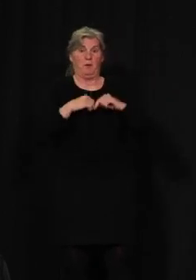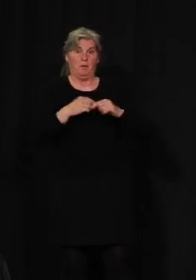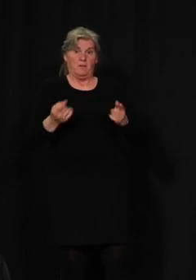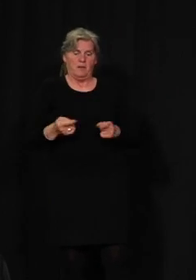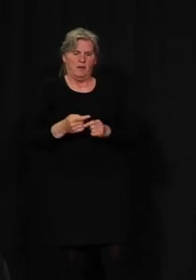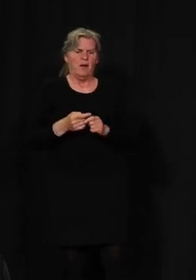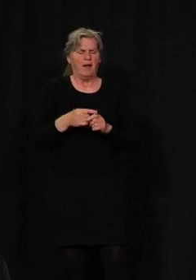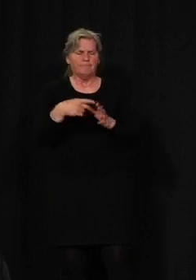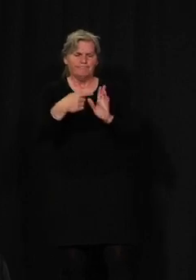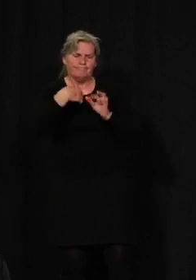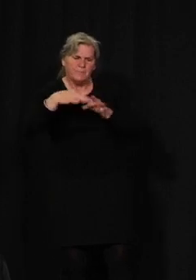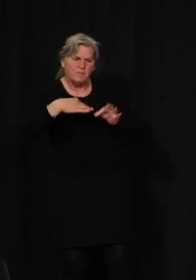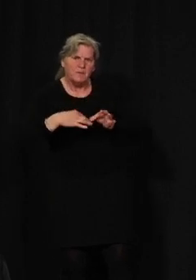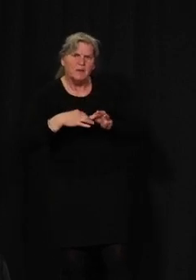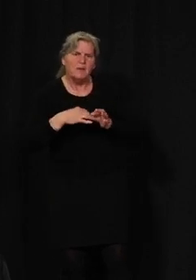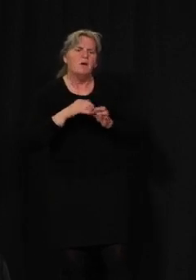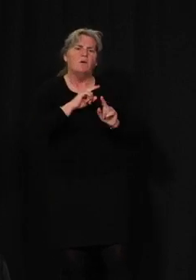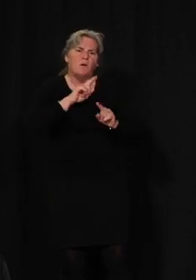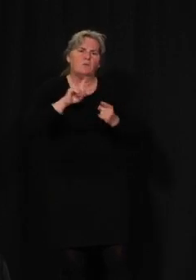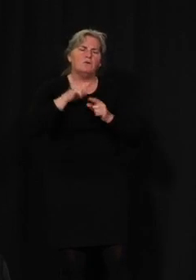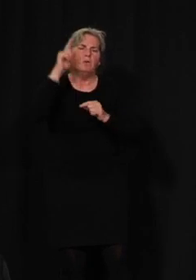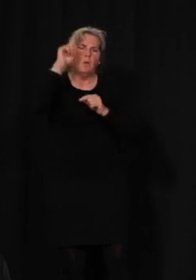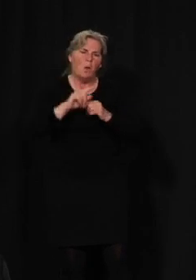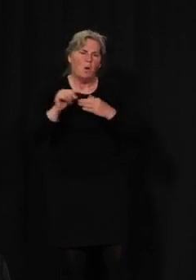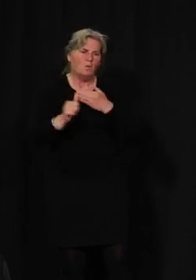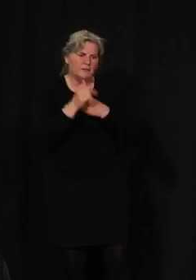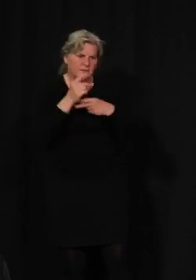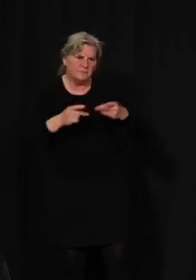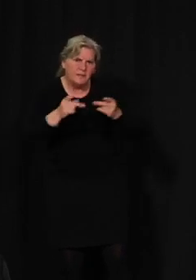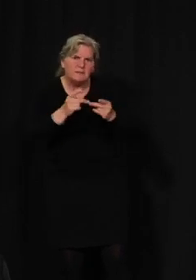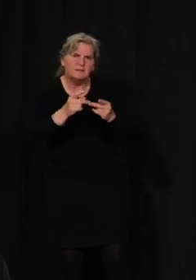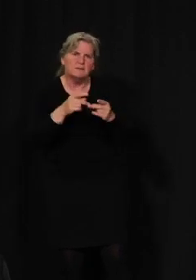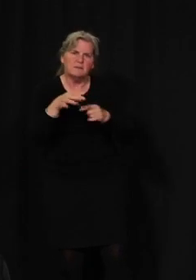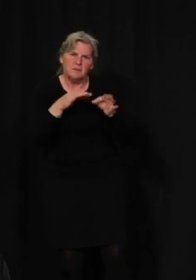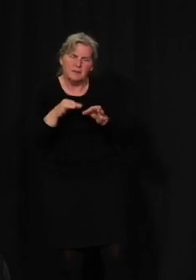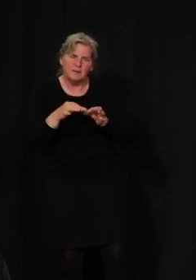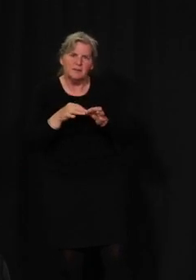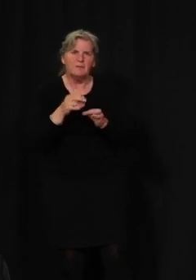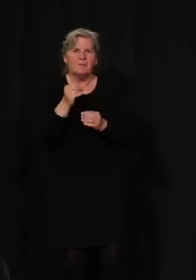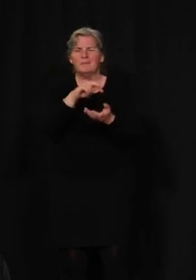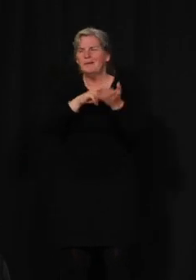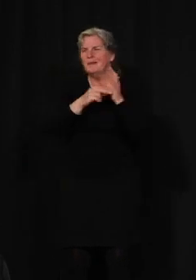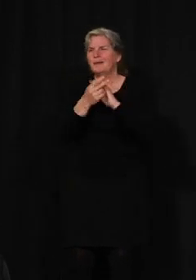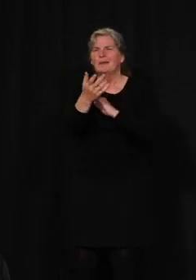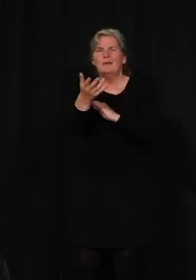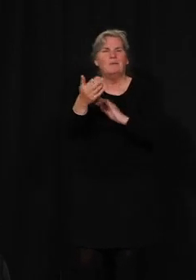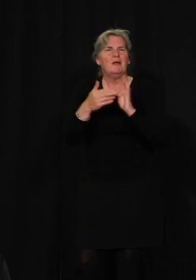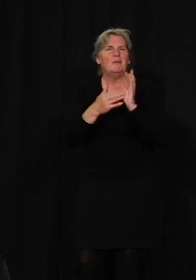the sick. The risk decreases salute you wl literally need hundreds if not